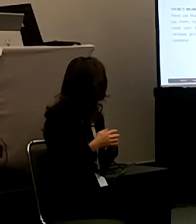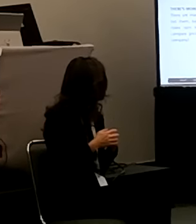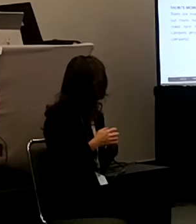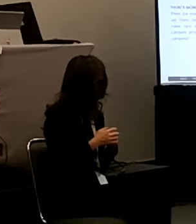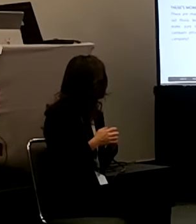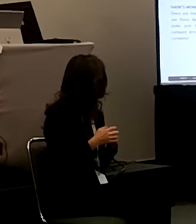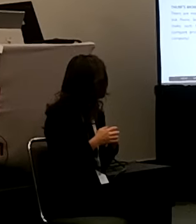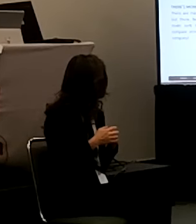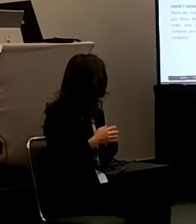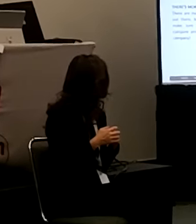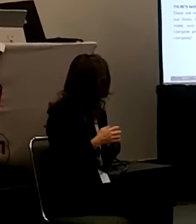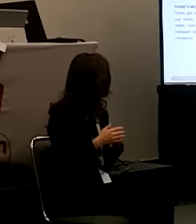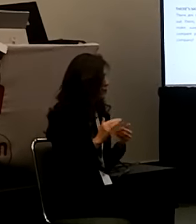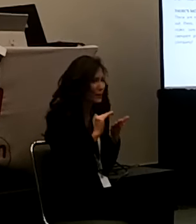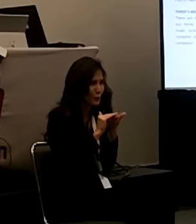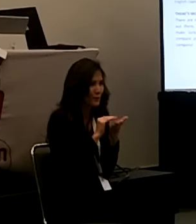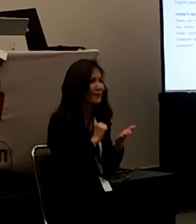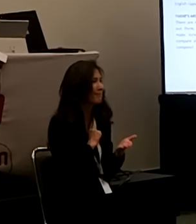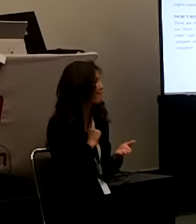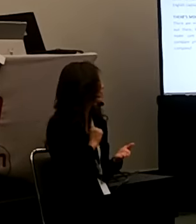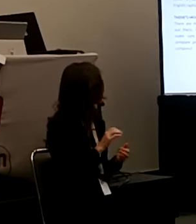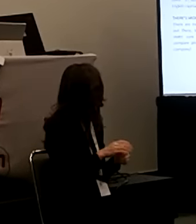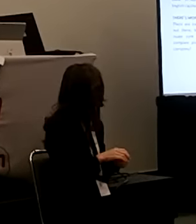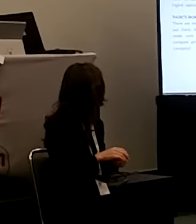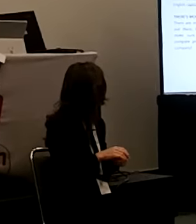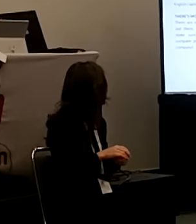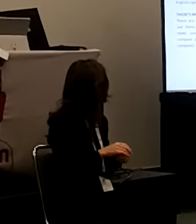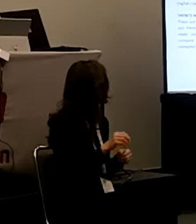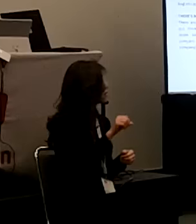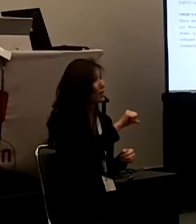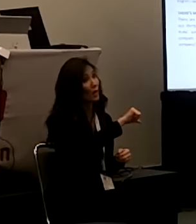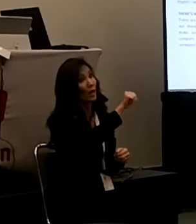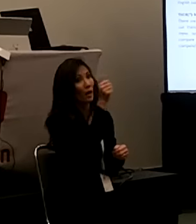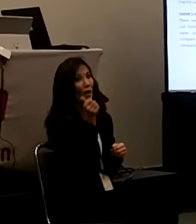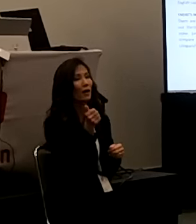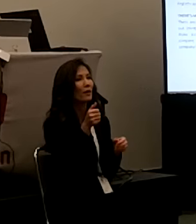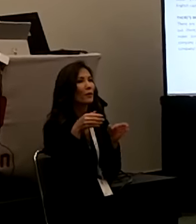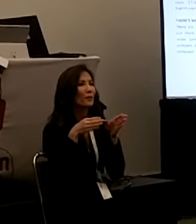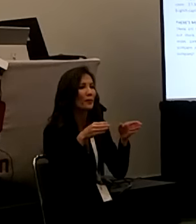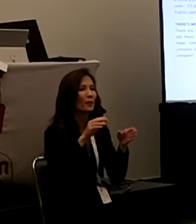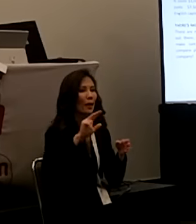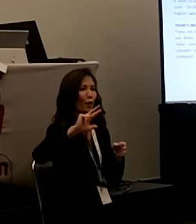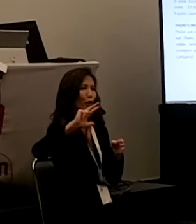(coughing) Excuse me. So, the other one is third-party captions,